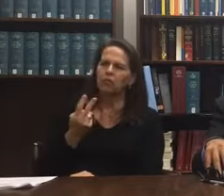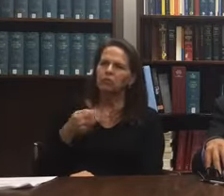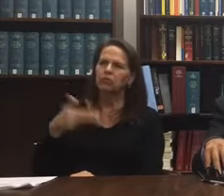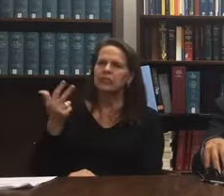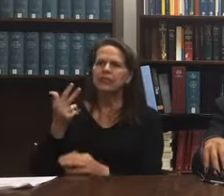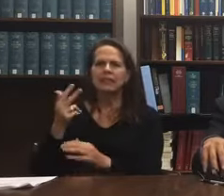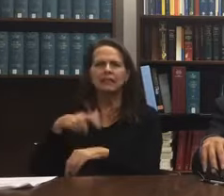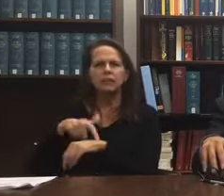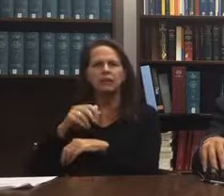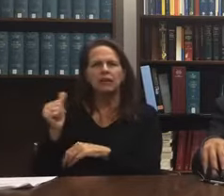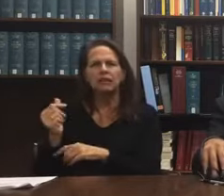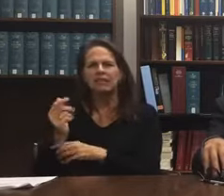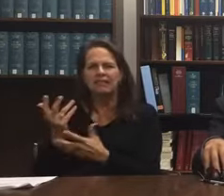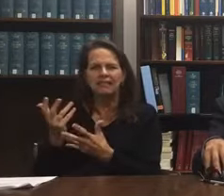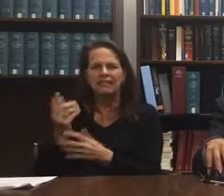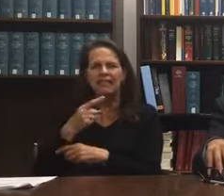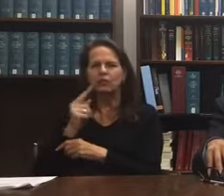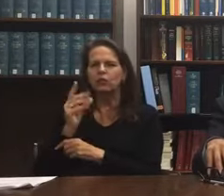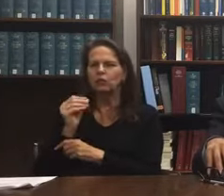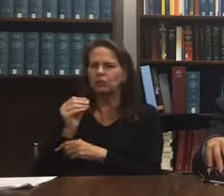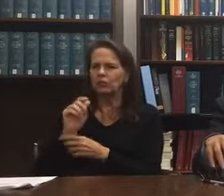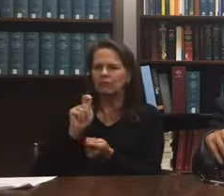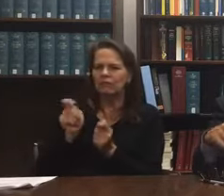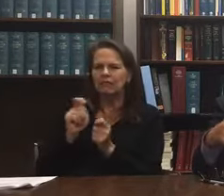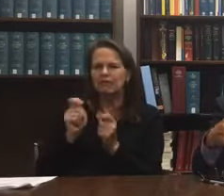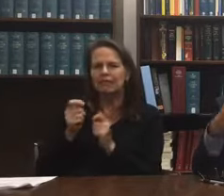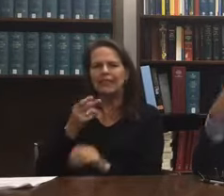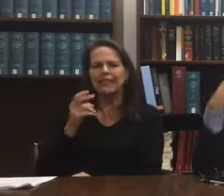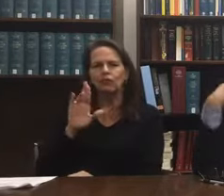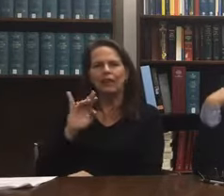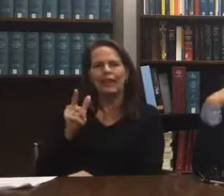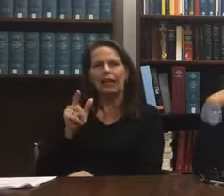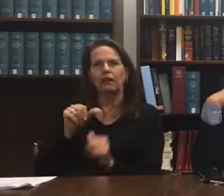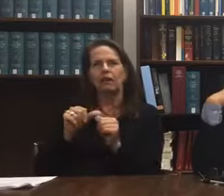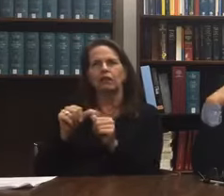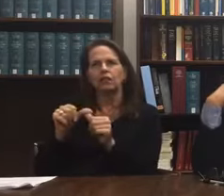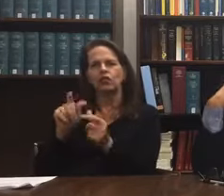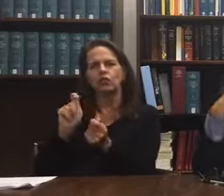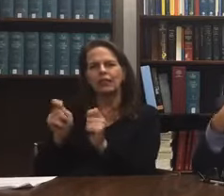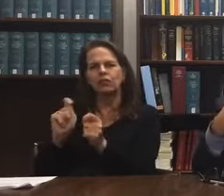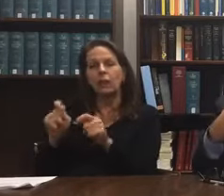hearing especially if the hearing day keeps changing so at the very least I